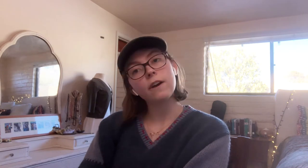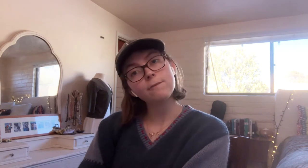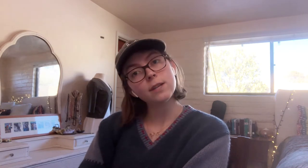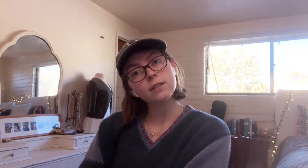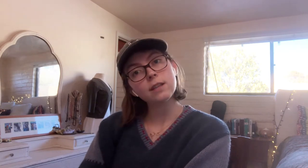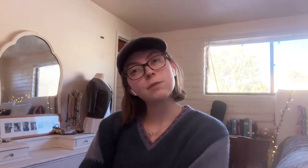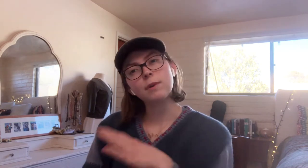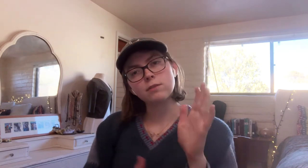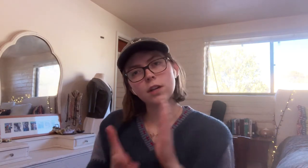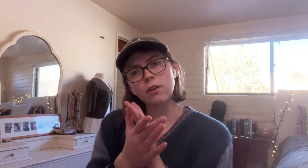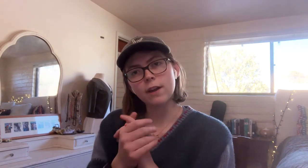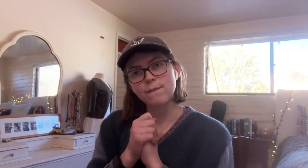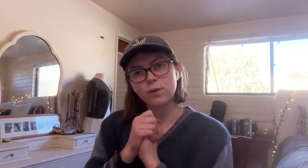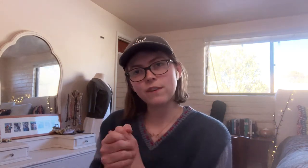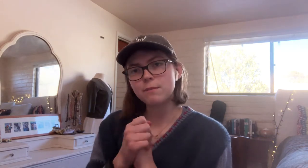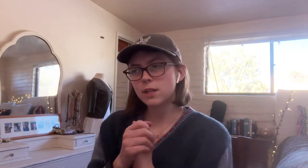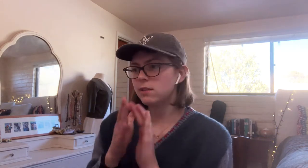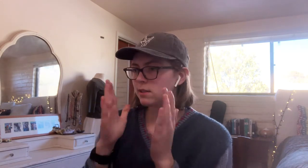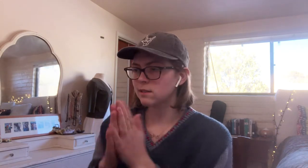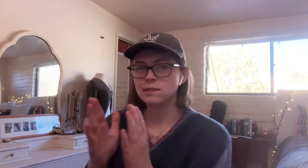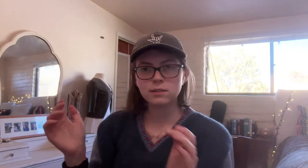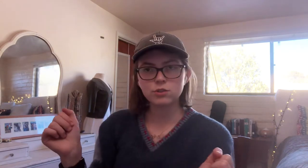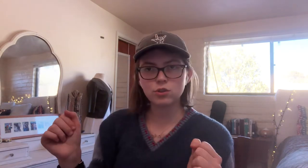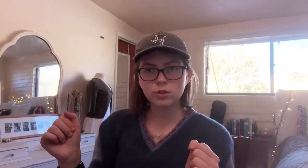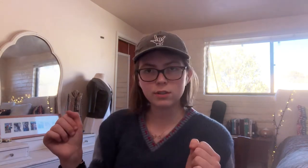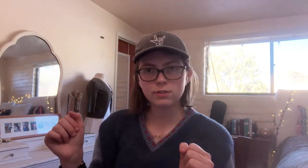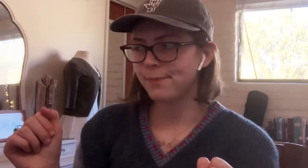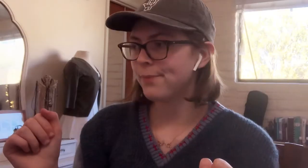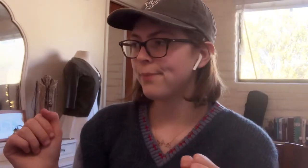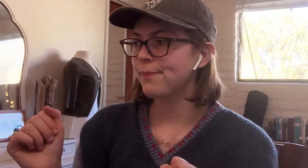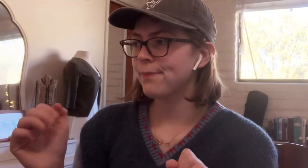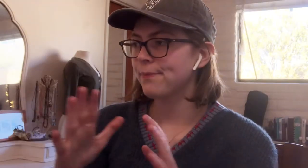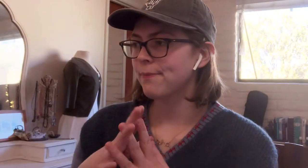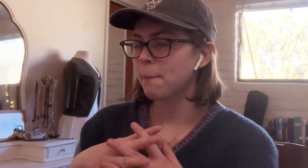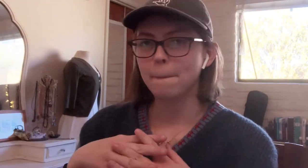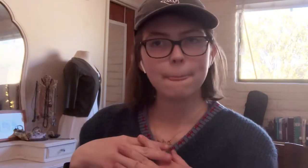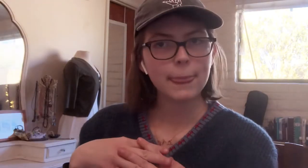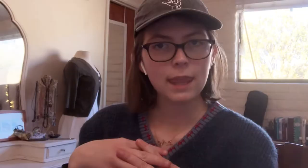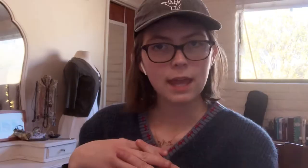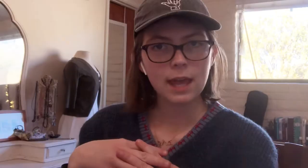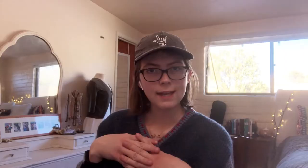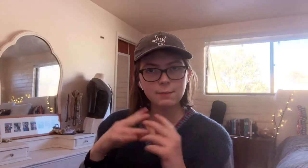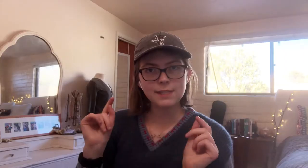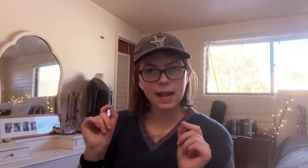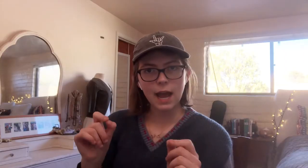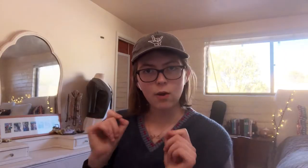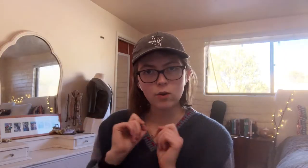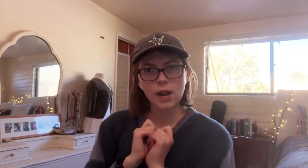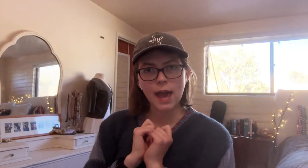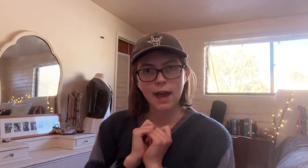minutes that was when i was like all right 45 minutes let's do this i spent an hour and